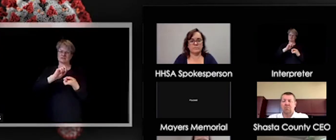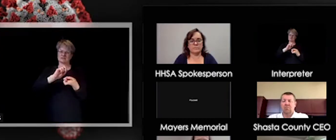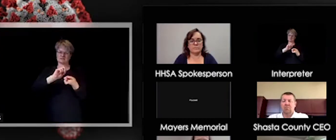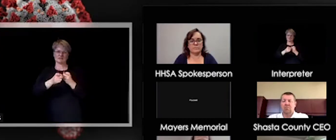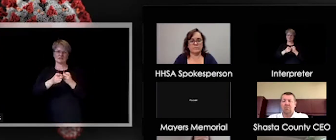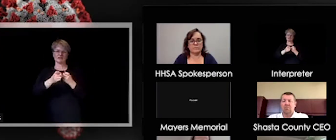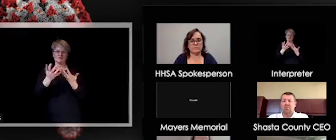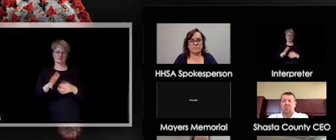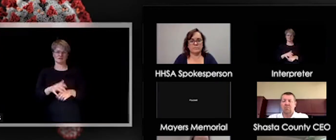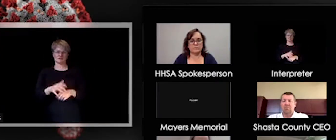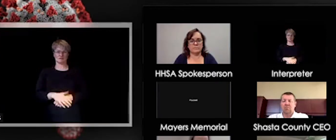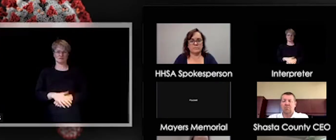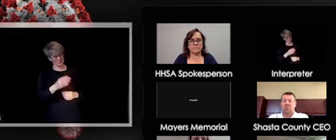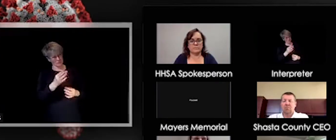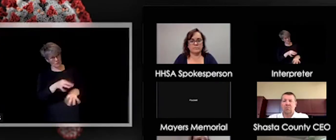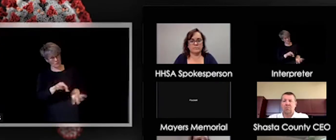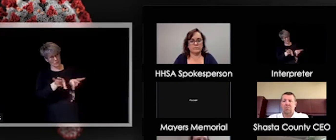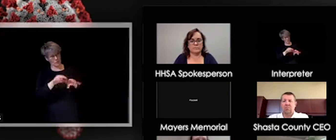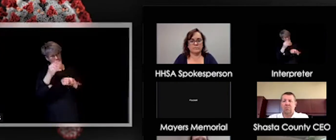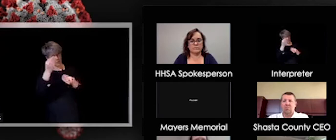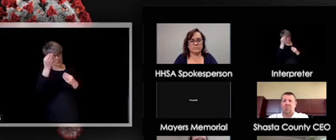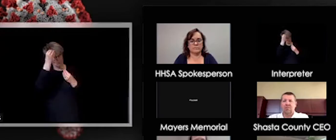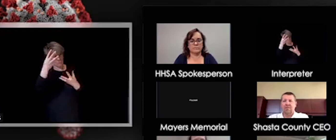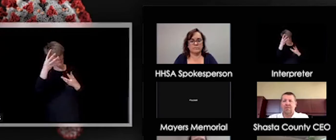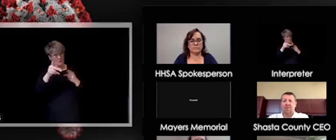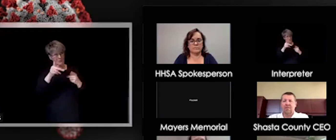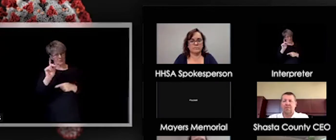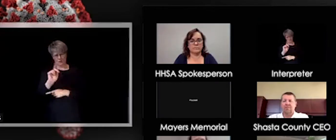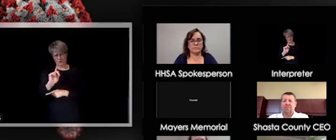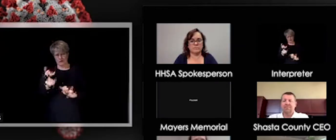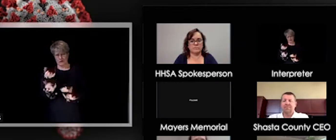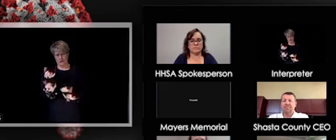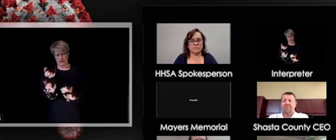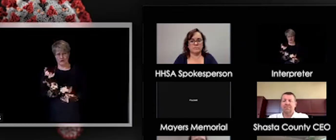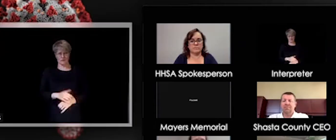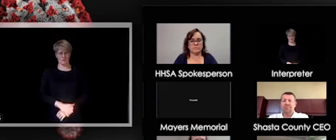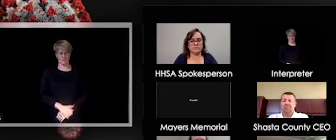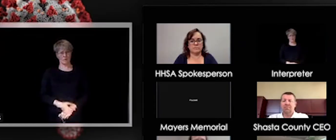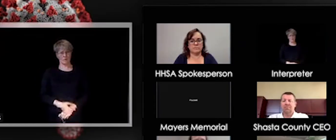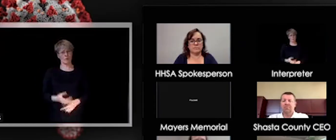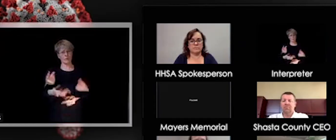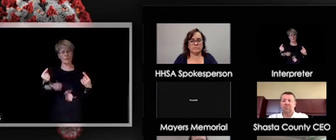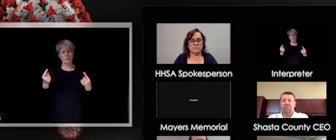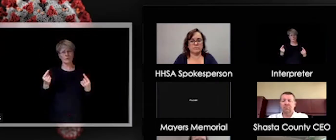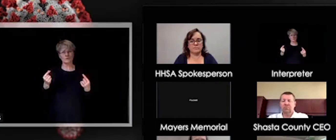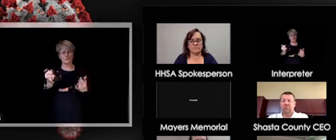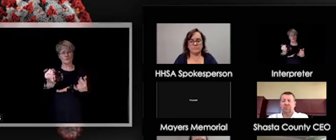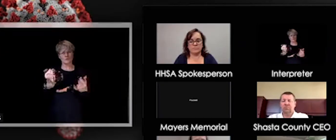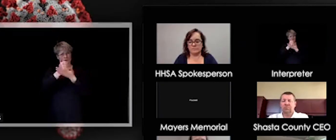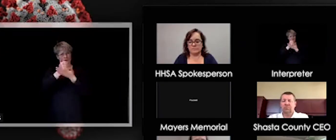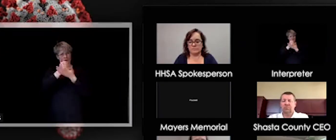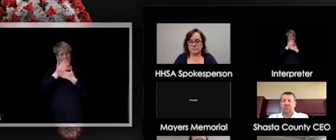we are now, as well as thing that you can do to help prevent more cases from happening